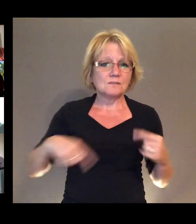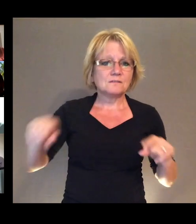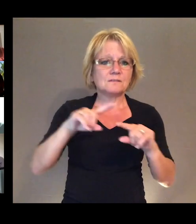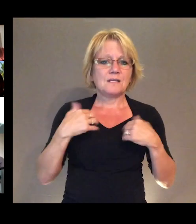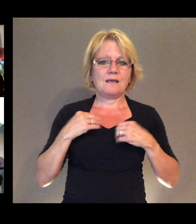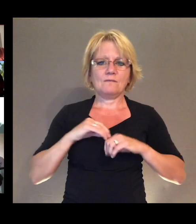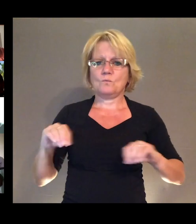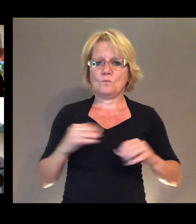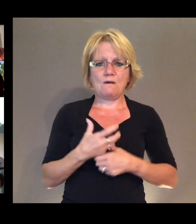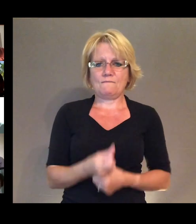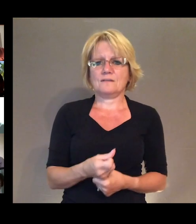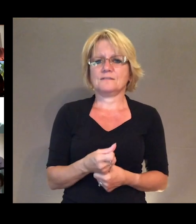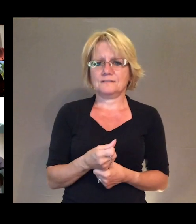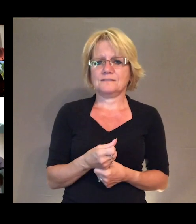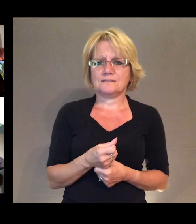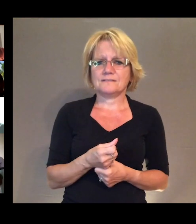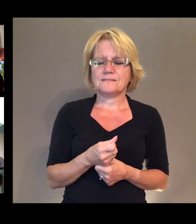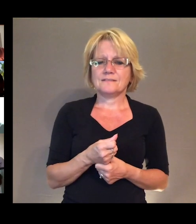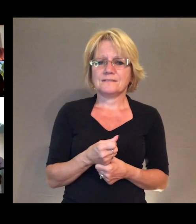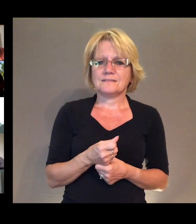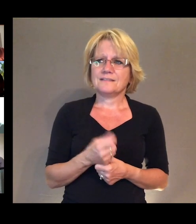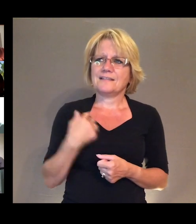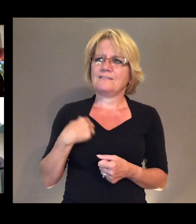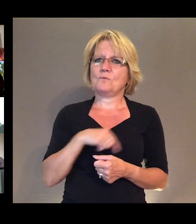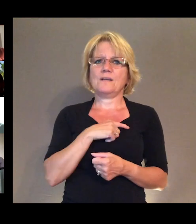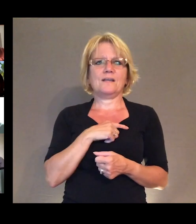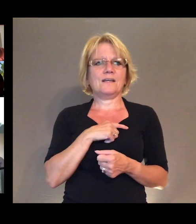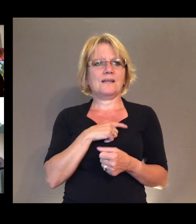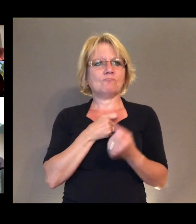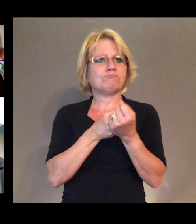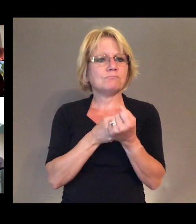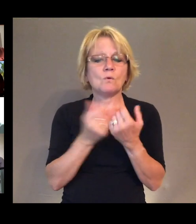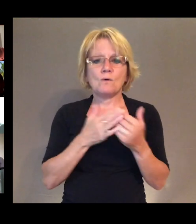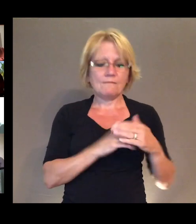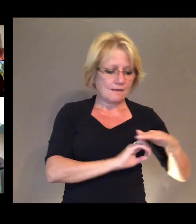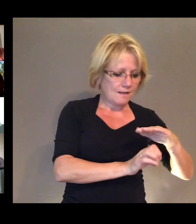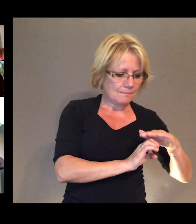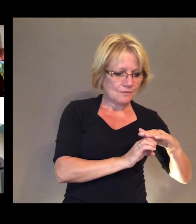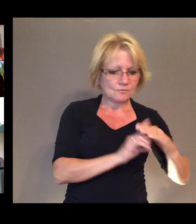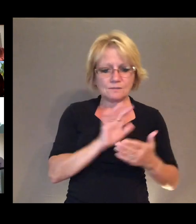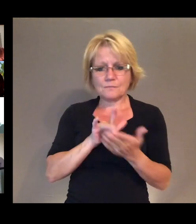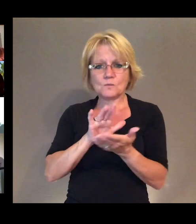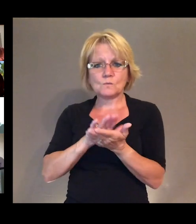But just imagine if, you know, we're there, wherever we are elementary to middle school, to high school, to college.